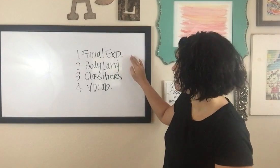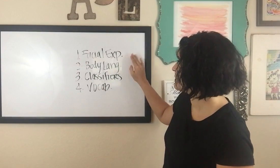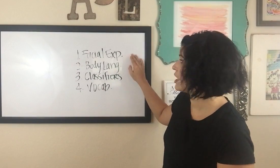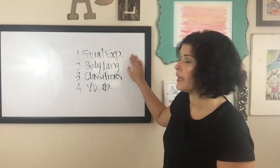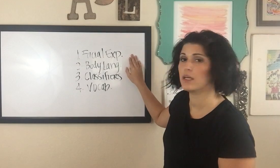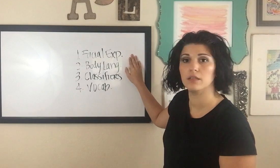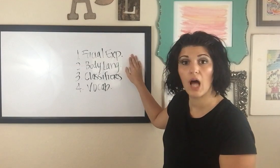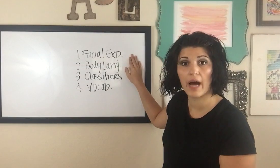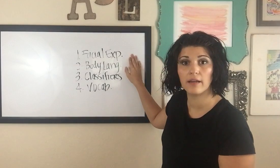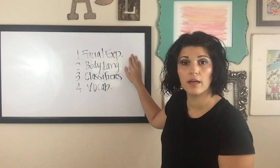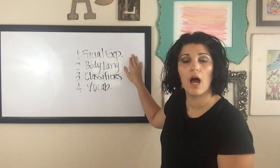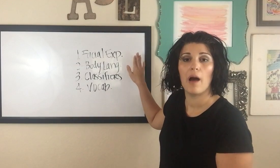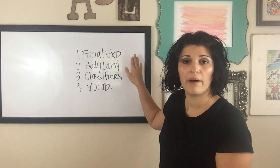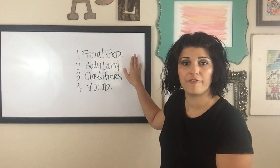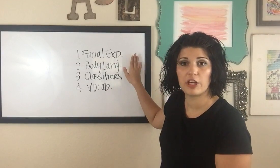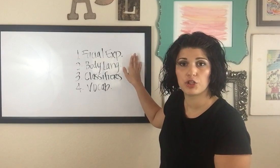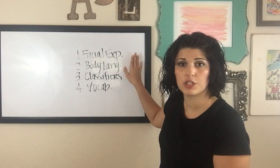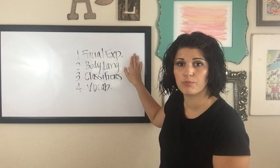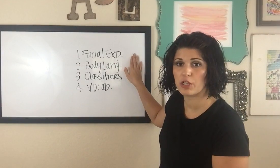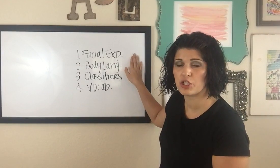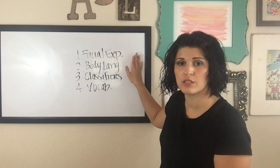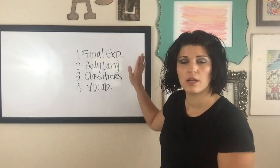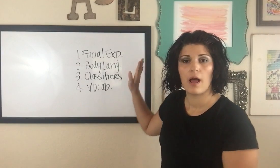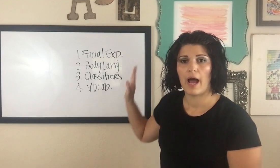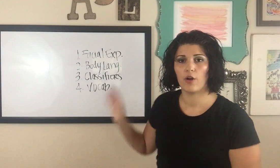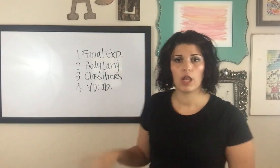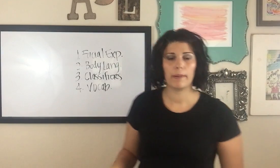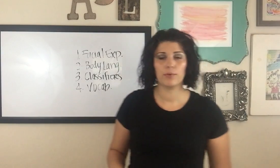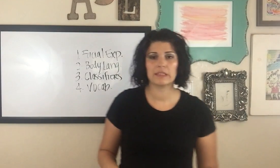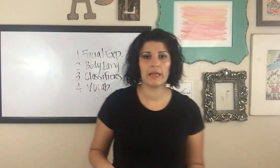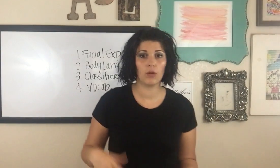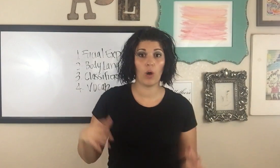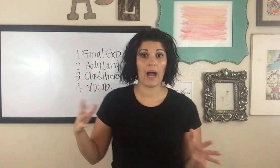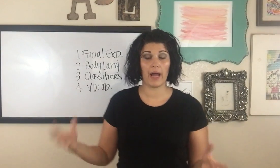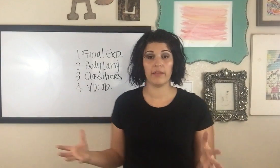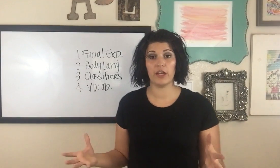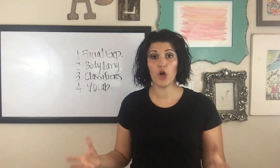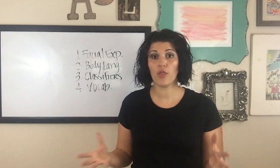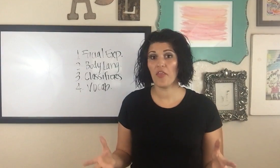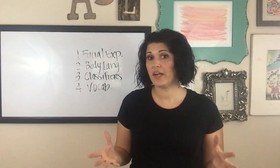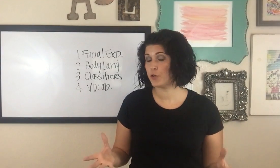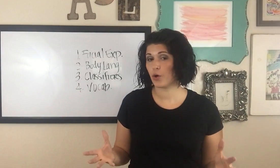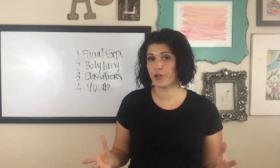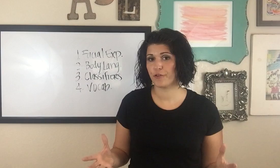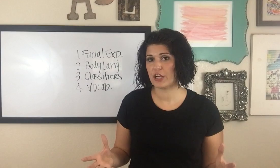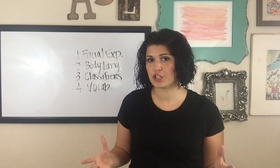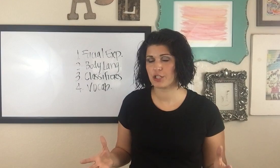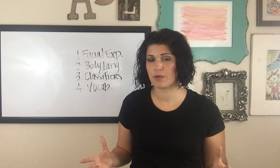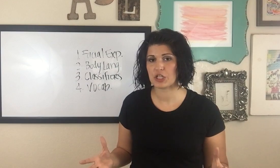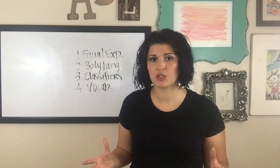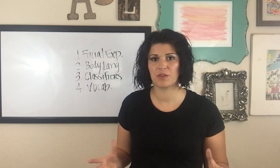we're going to be talking a lot about facial expressions. I know a lot of people will say, well, they know that they need to work on their facial expressions,